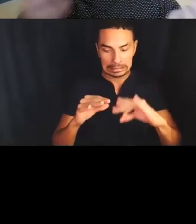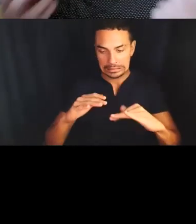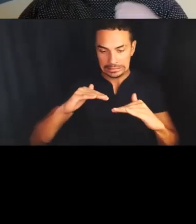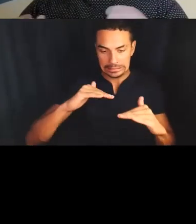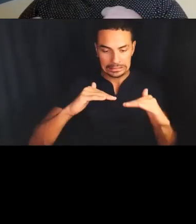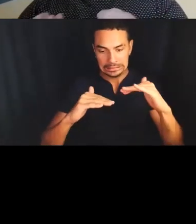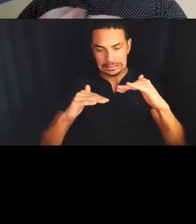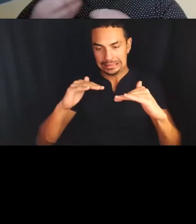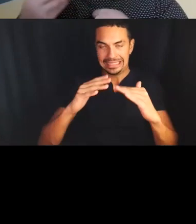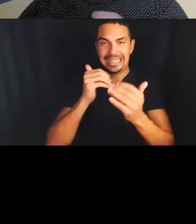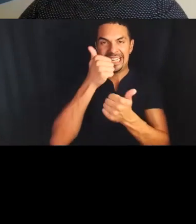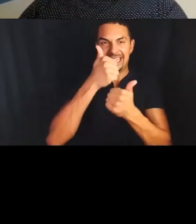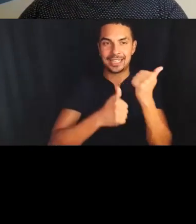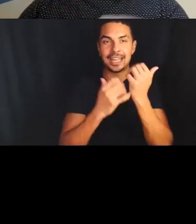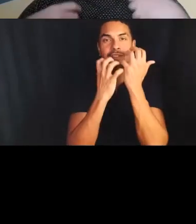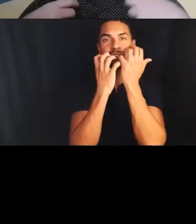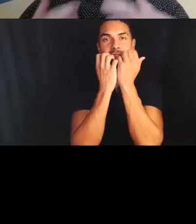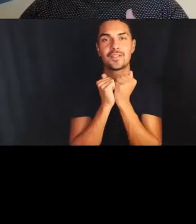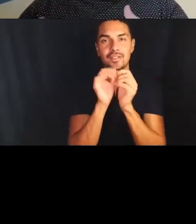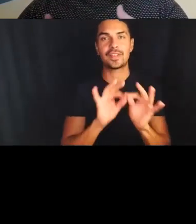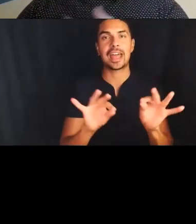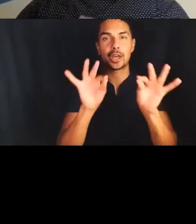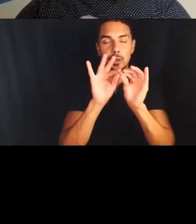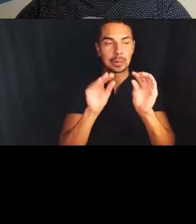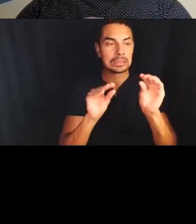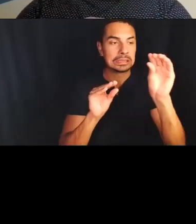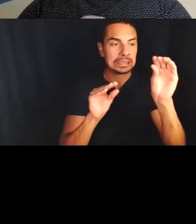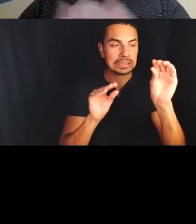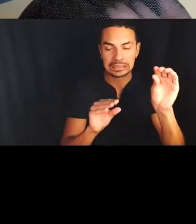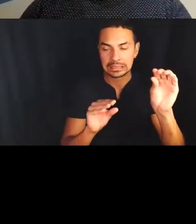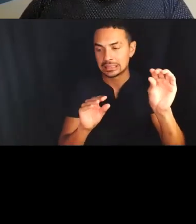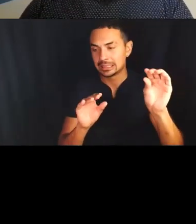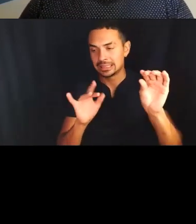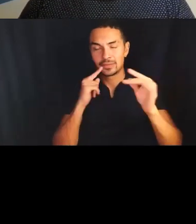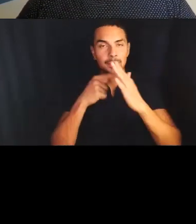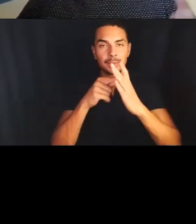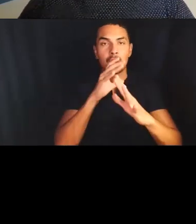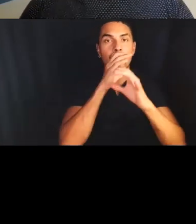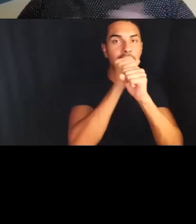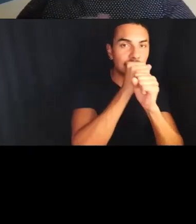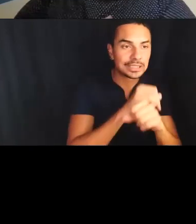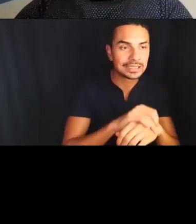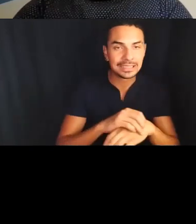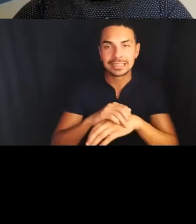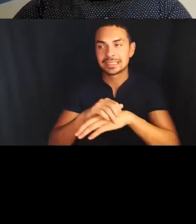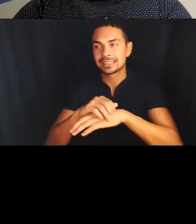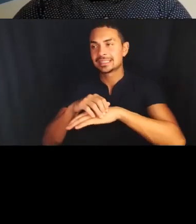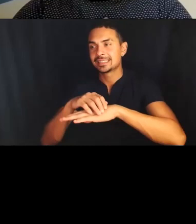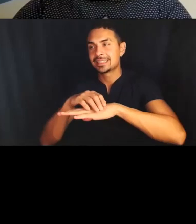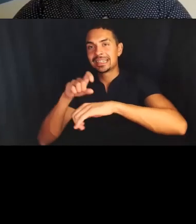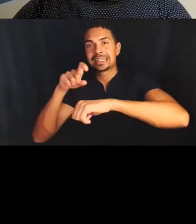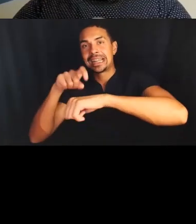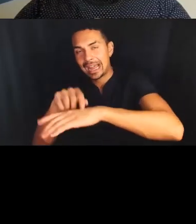and holding folks' safety, confidentiality and time, like taking all of that really seriously.